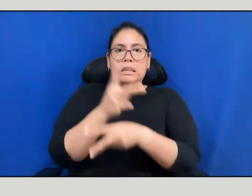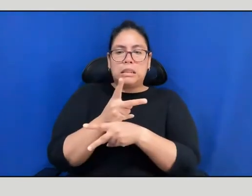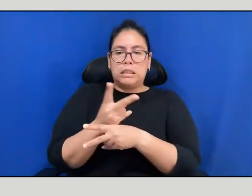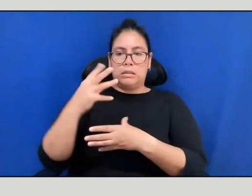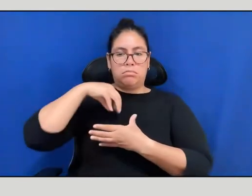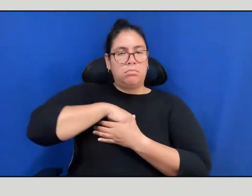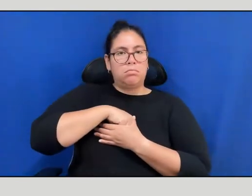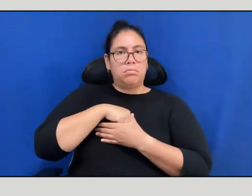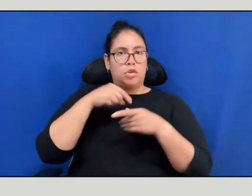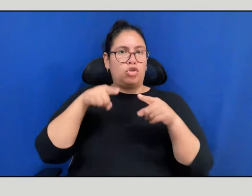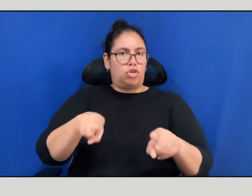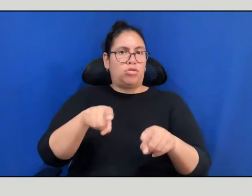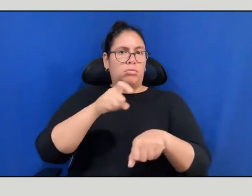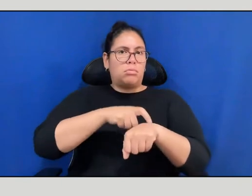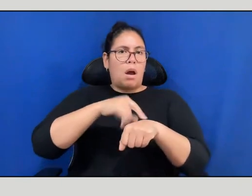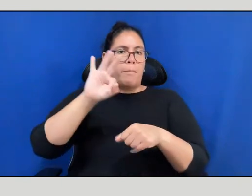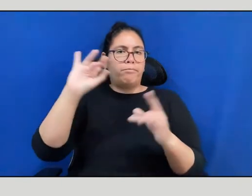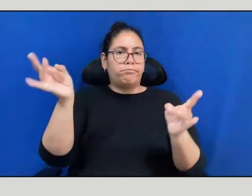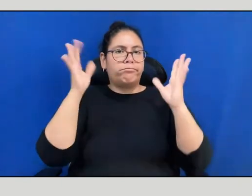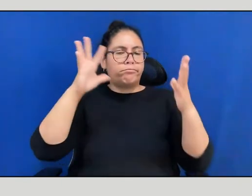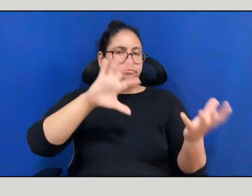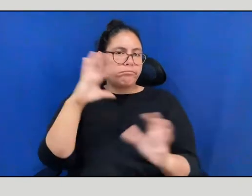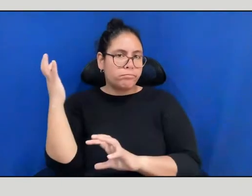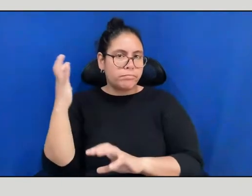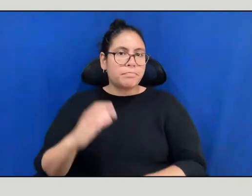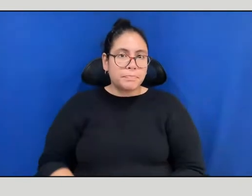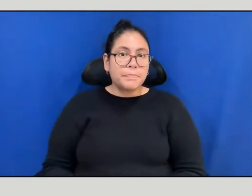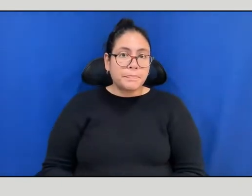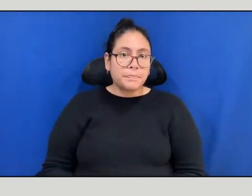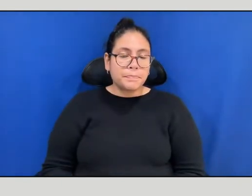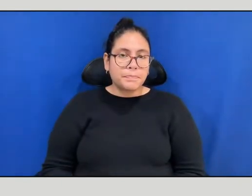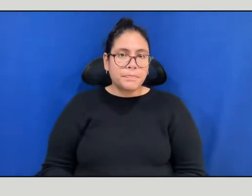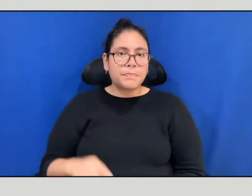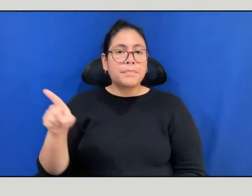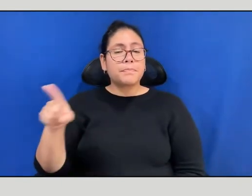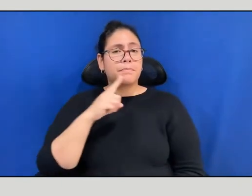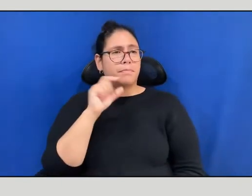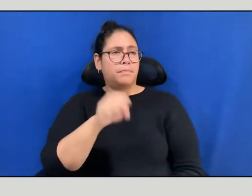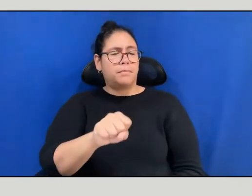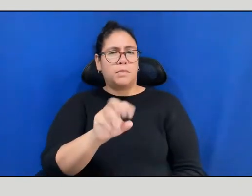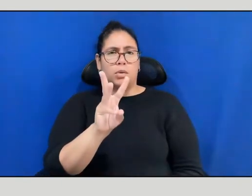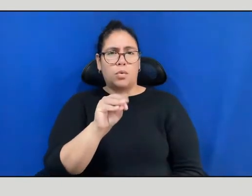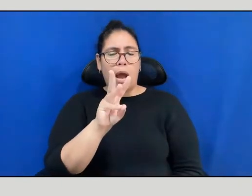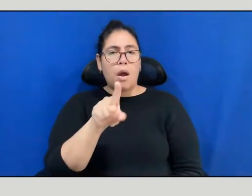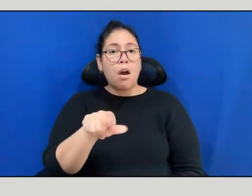I know in some of the other pieces that have that particular blue,